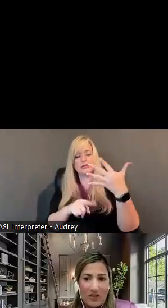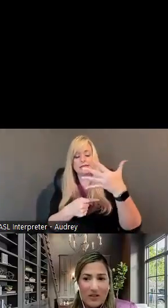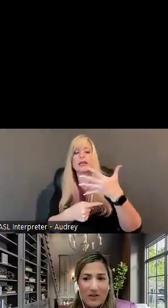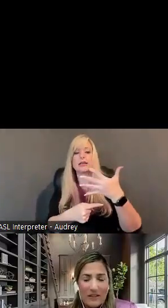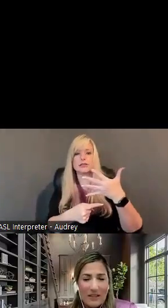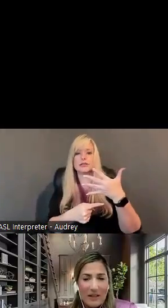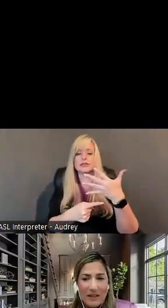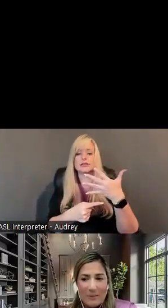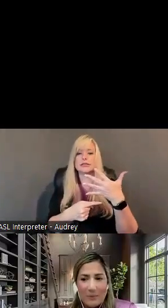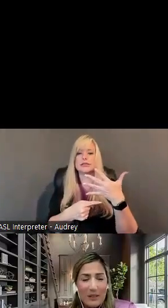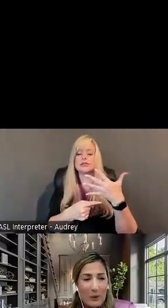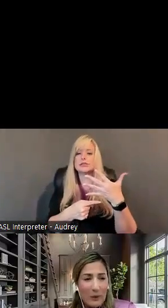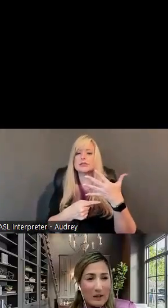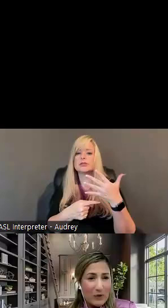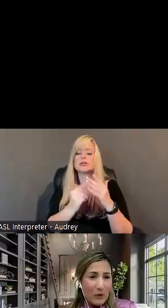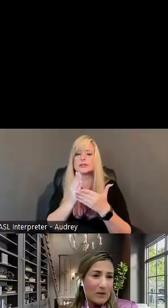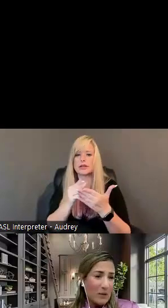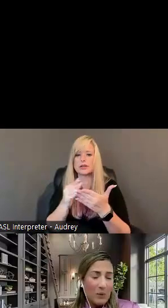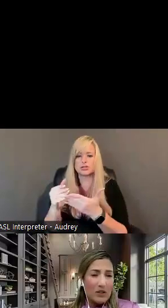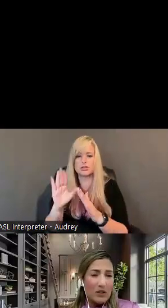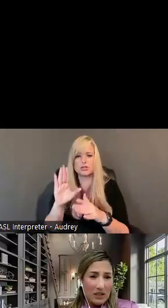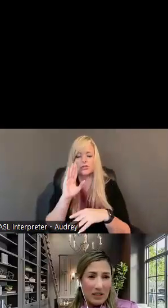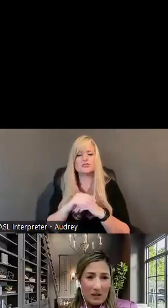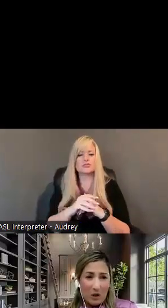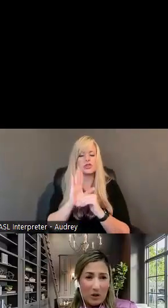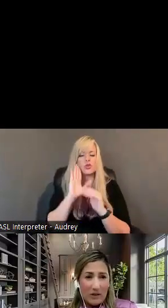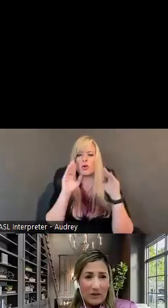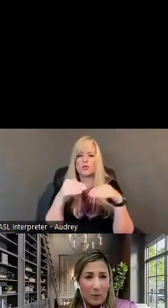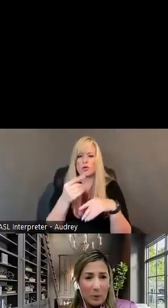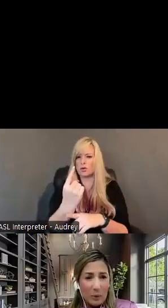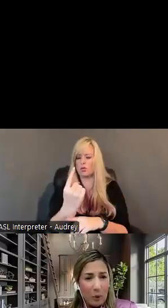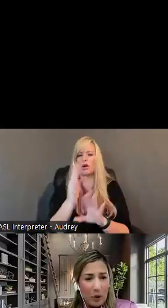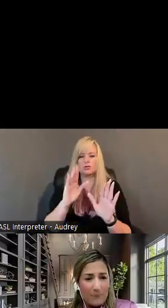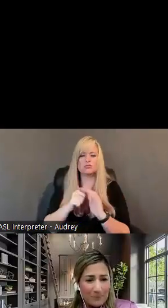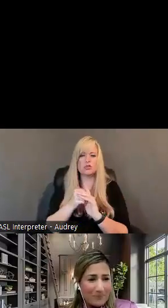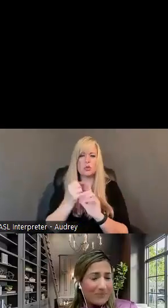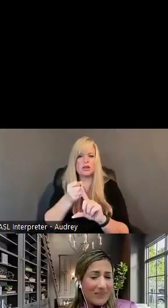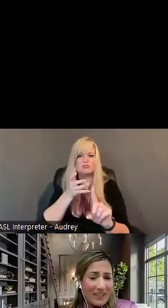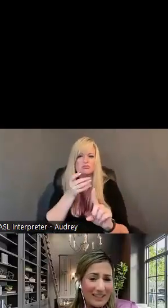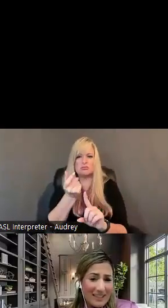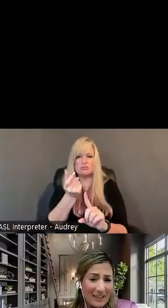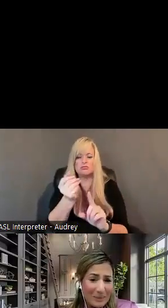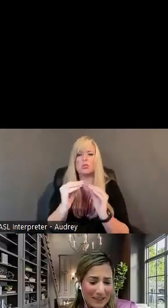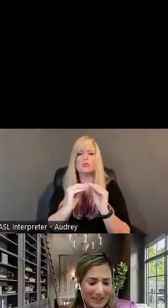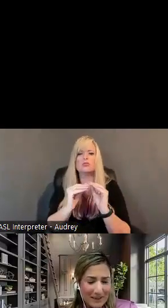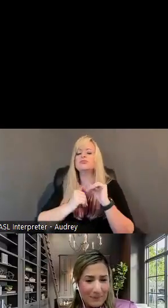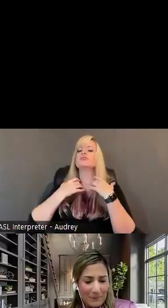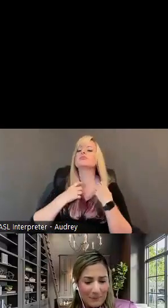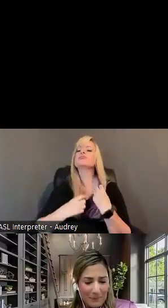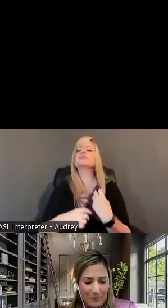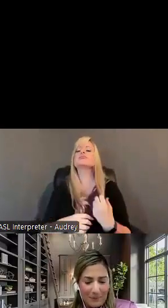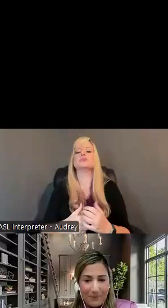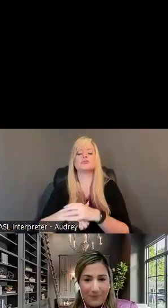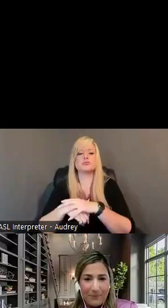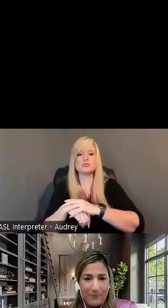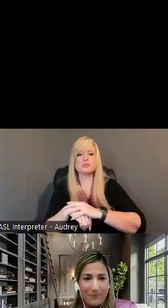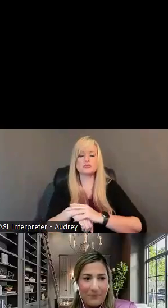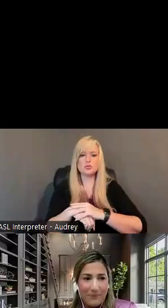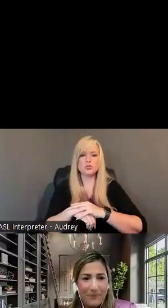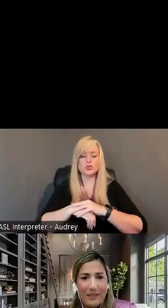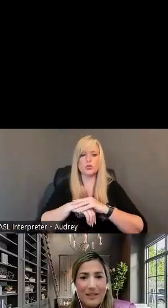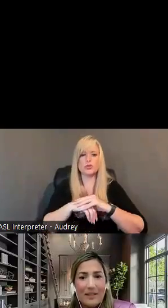see on the slide. So let's focus on one just to illustrate a little bit more. Next slide please.